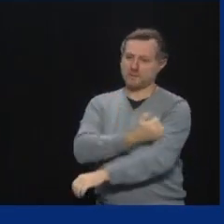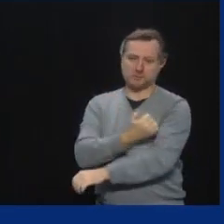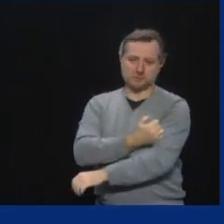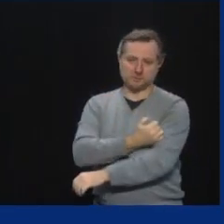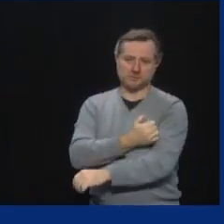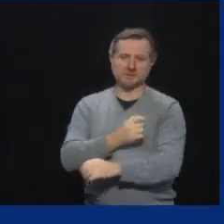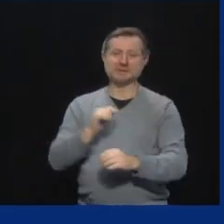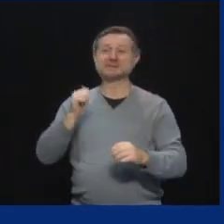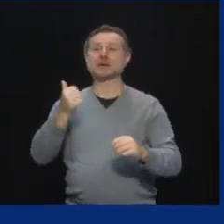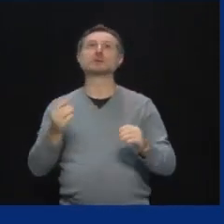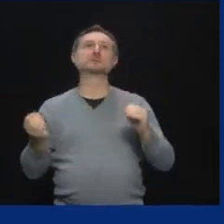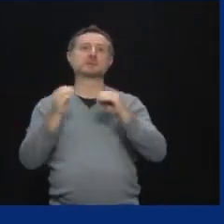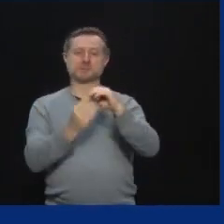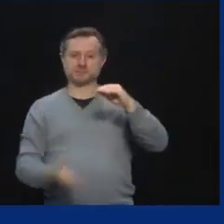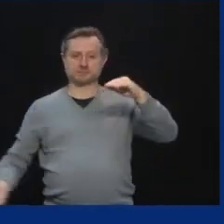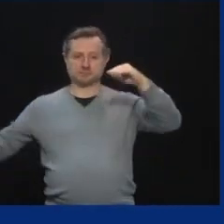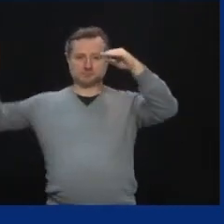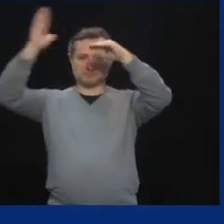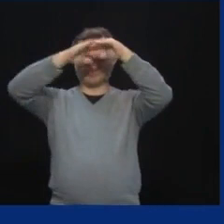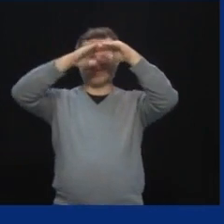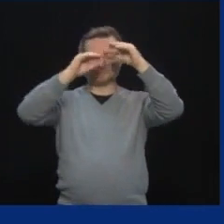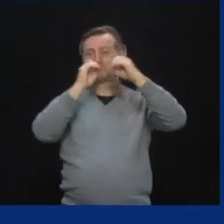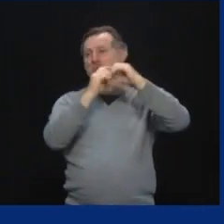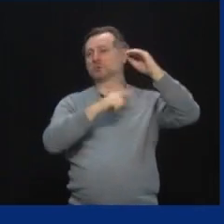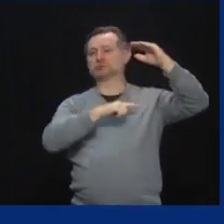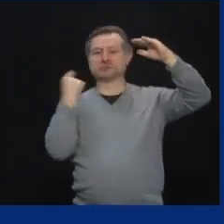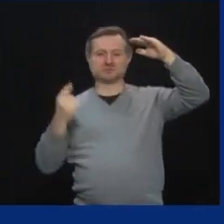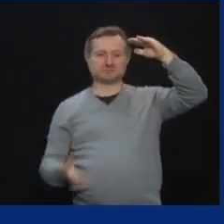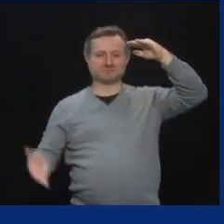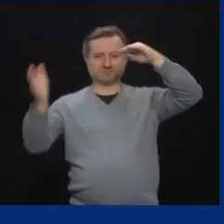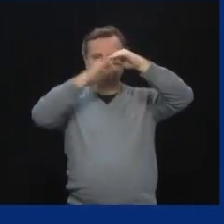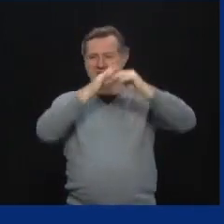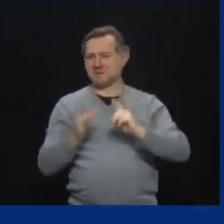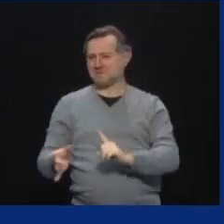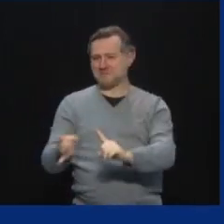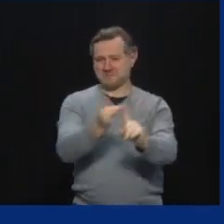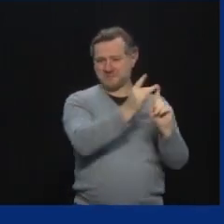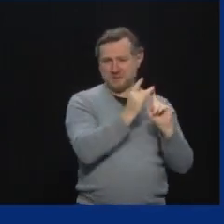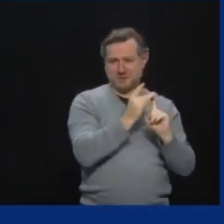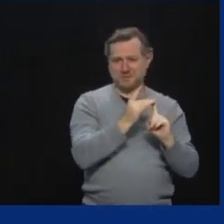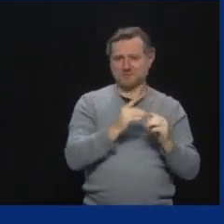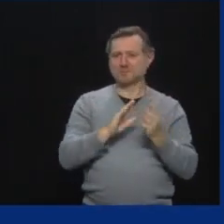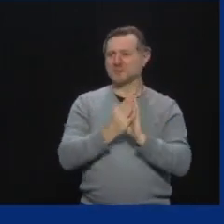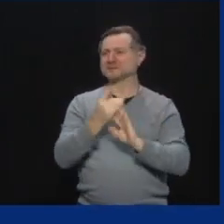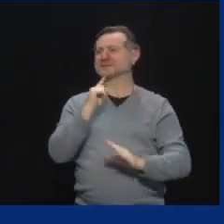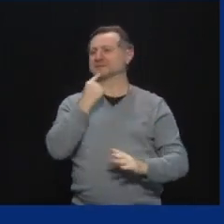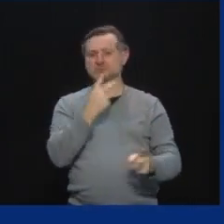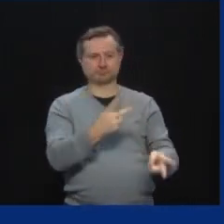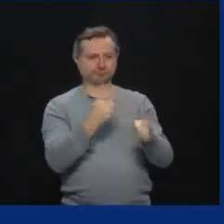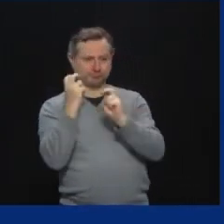covid versus someone who's not. So the focus should not be on these breakthrough, but it's a reminder of why we are still wearing mask and why